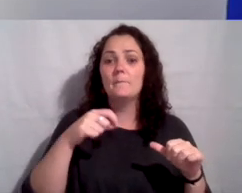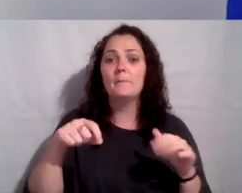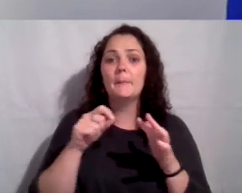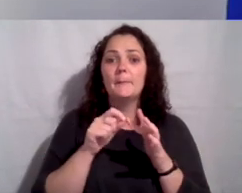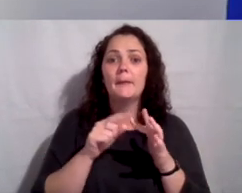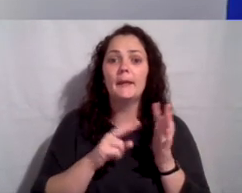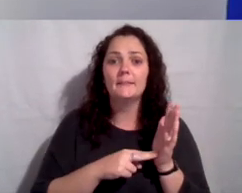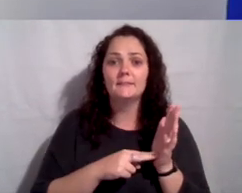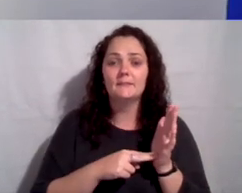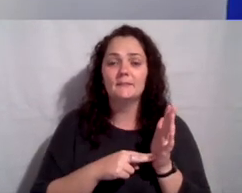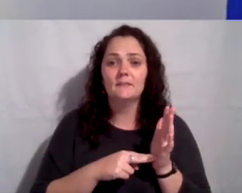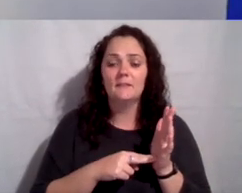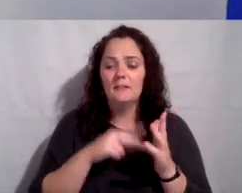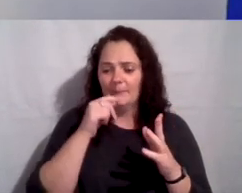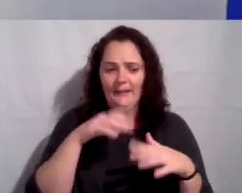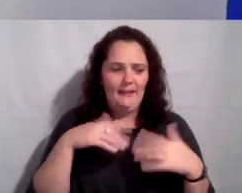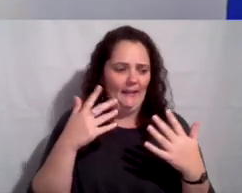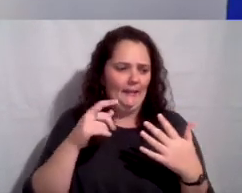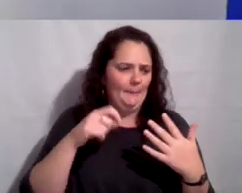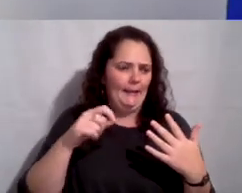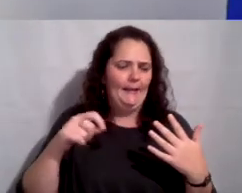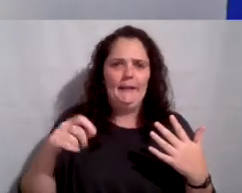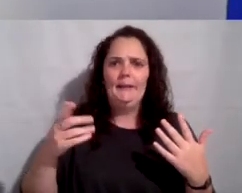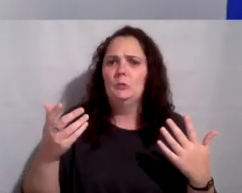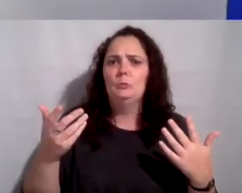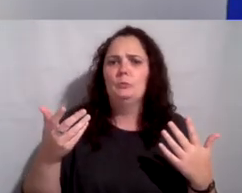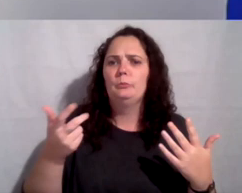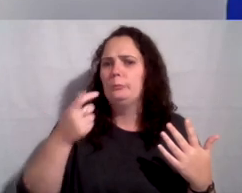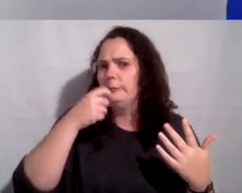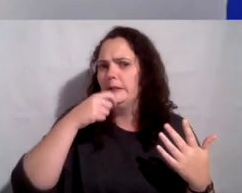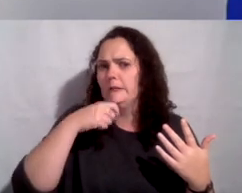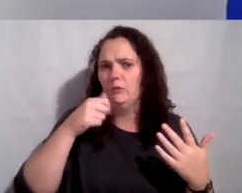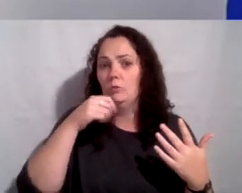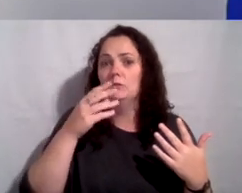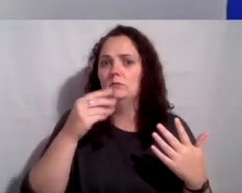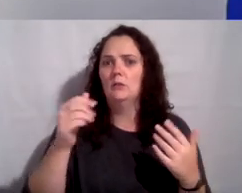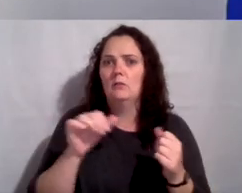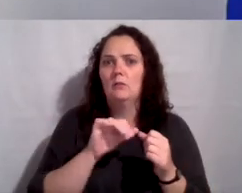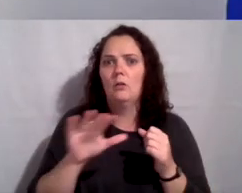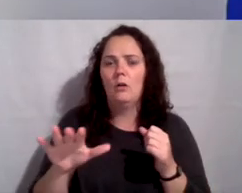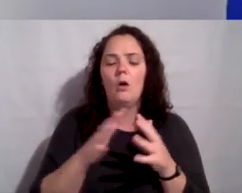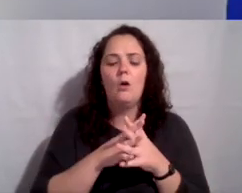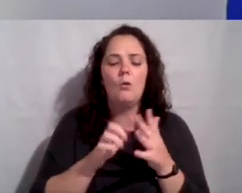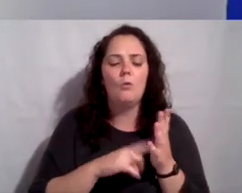a pen – it could be a biro pen, some of the most beautiful biro pen drawings William Dobell did just